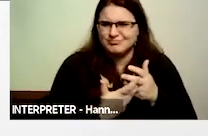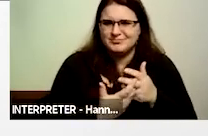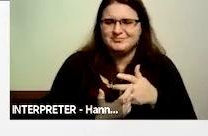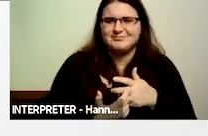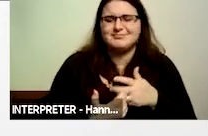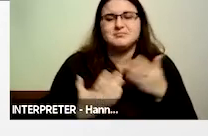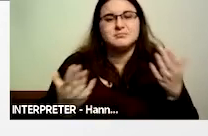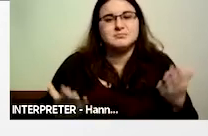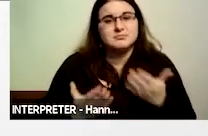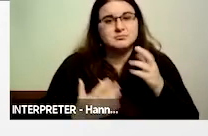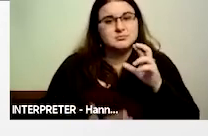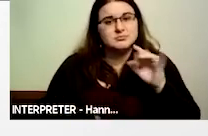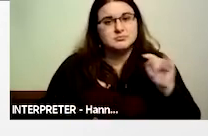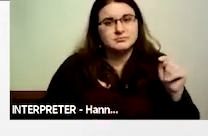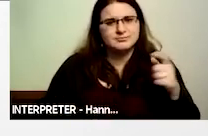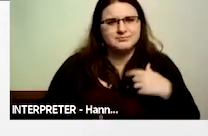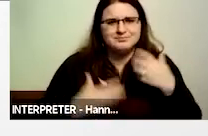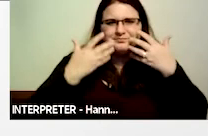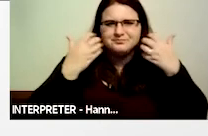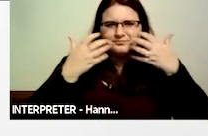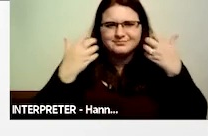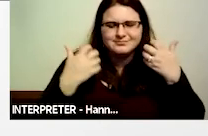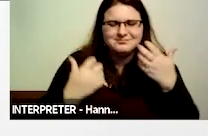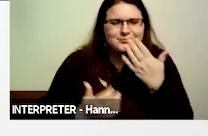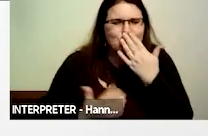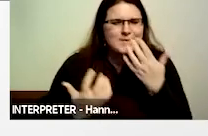lends itself to that you can do that a little bit more, you know, easier.